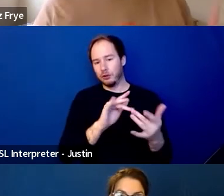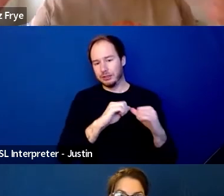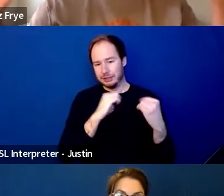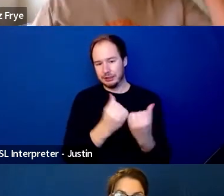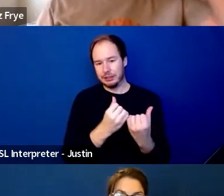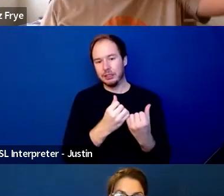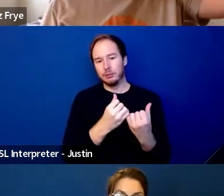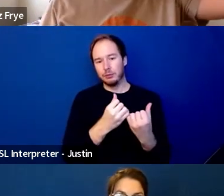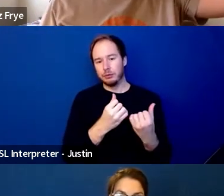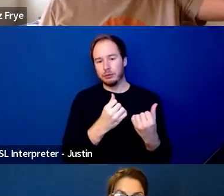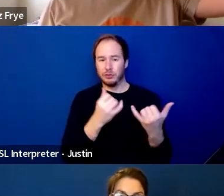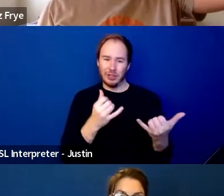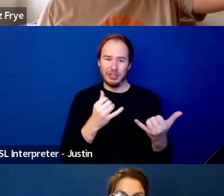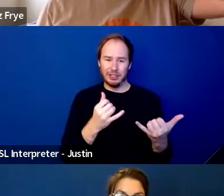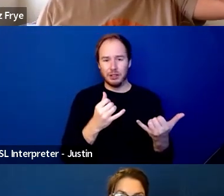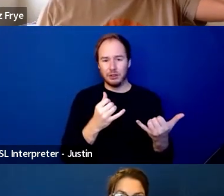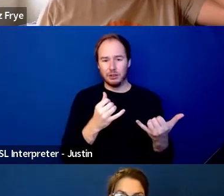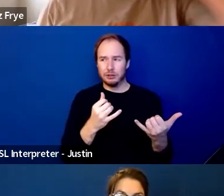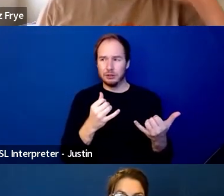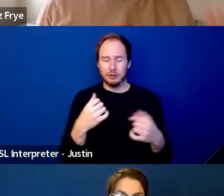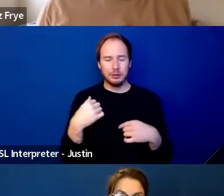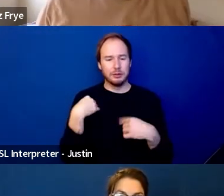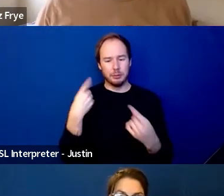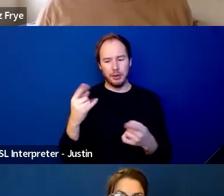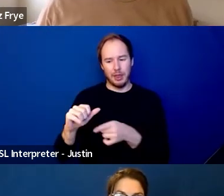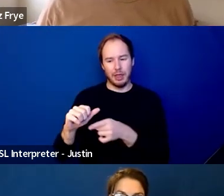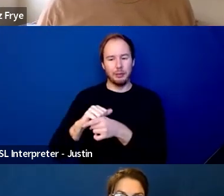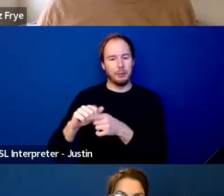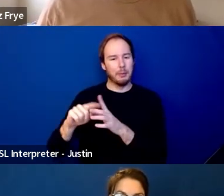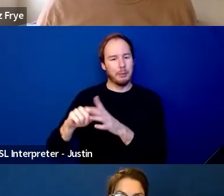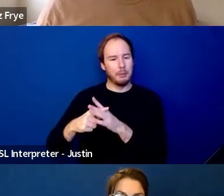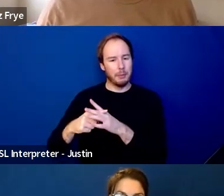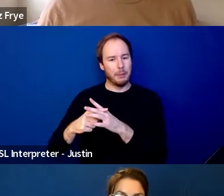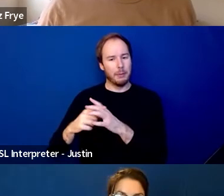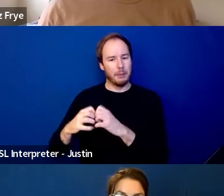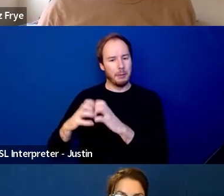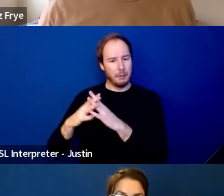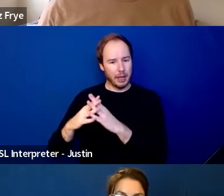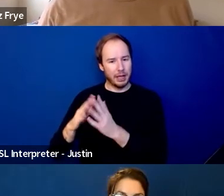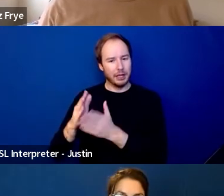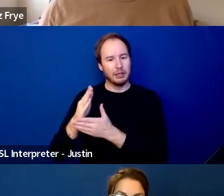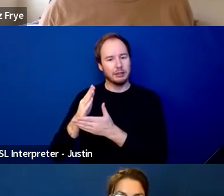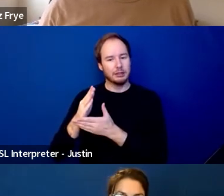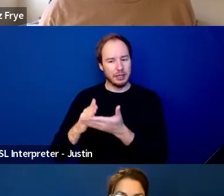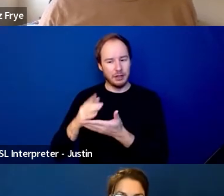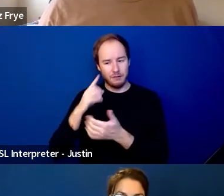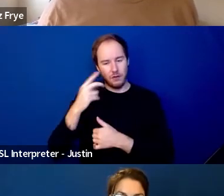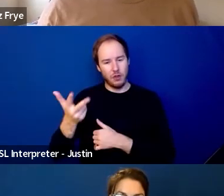right now it's been in a pilot stage in three different police zones in Pittsburgh.